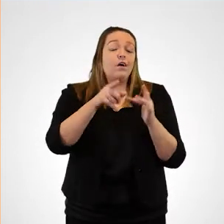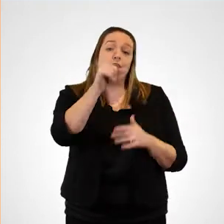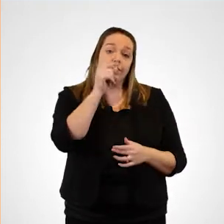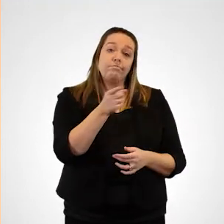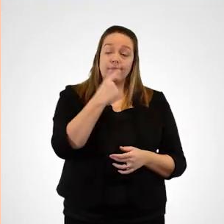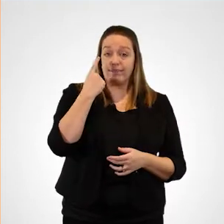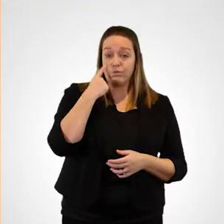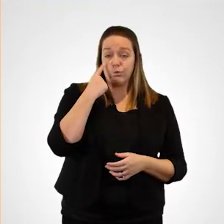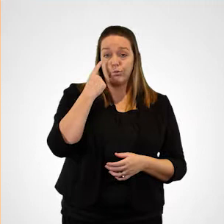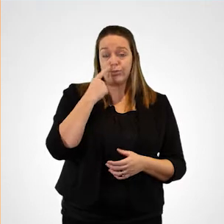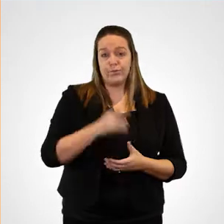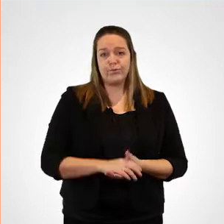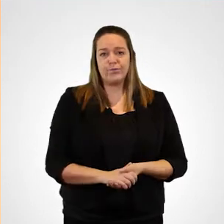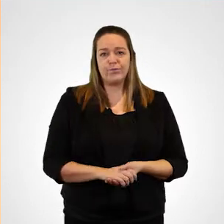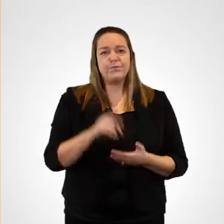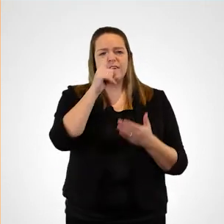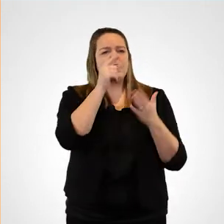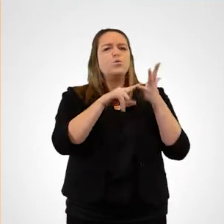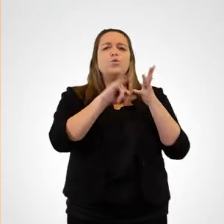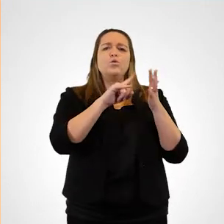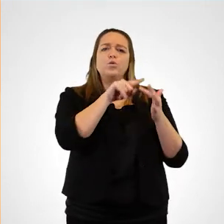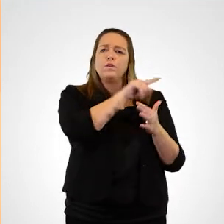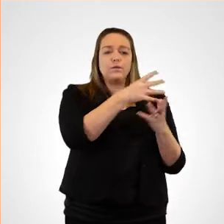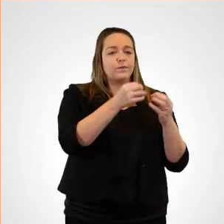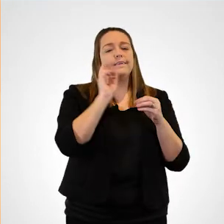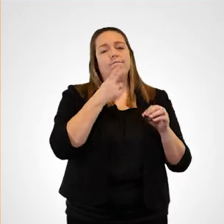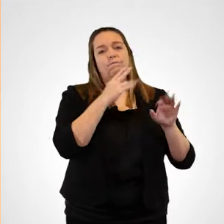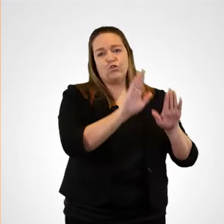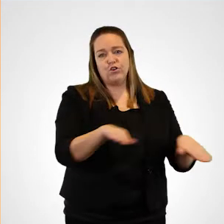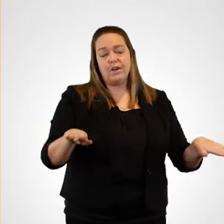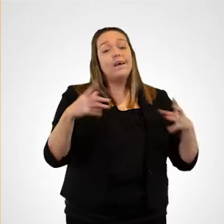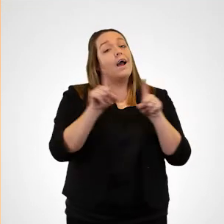for people to use with children who are deaf. I think there's an interesting question of course